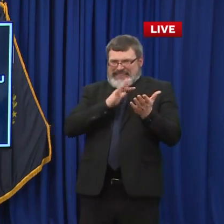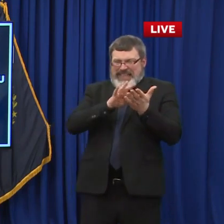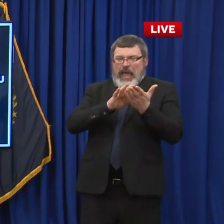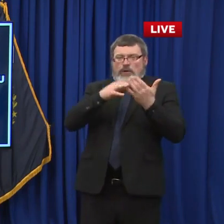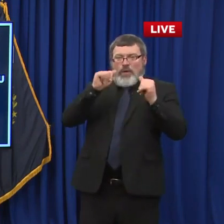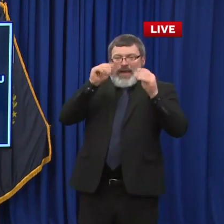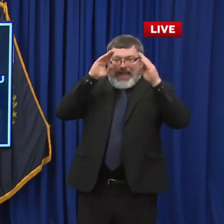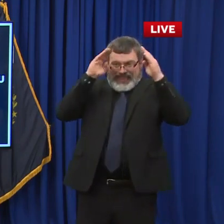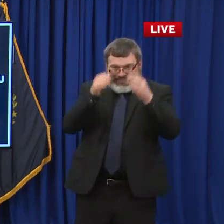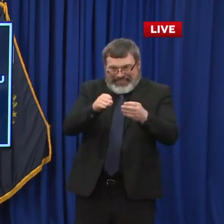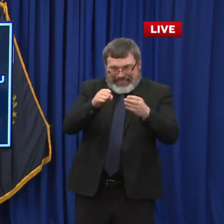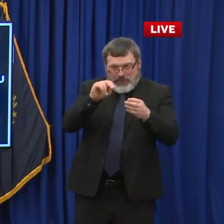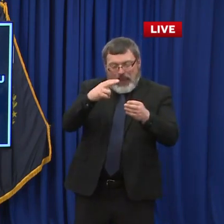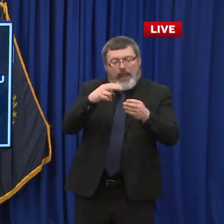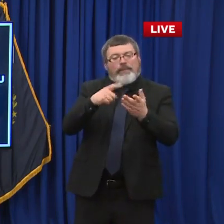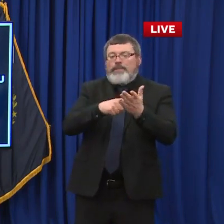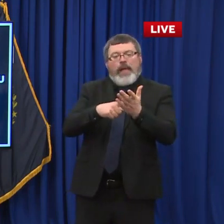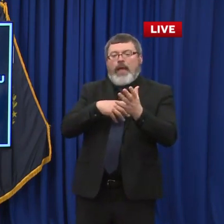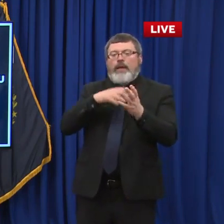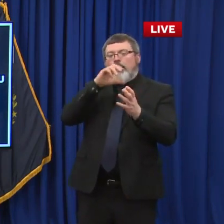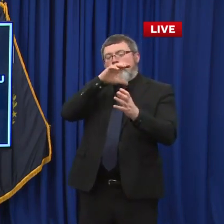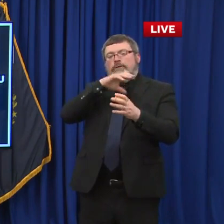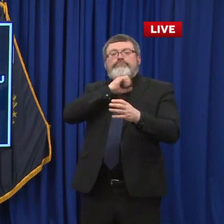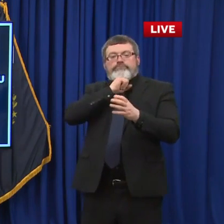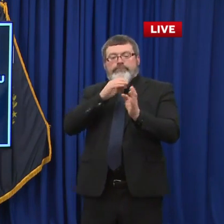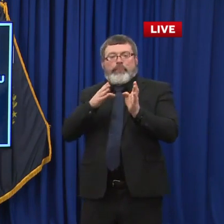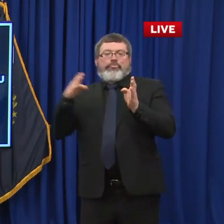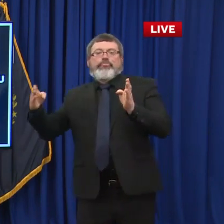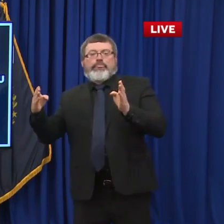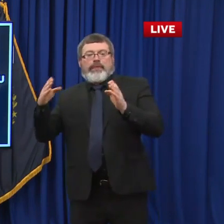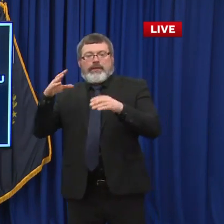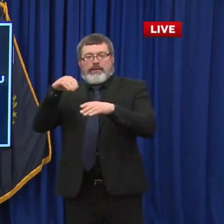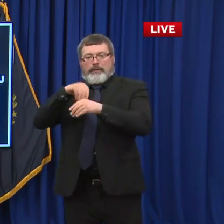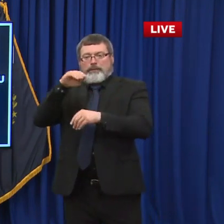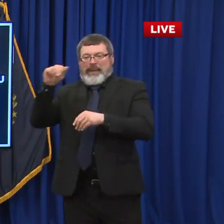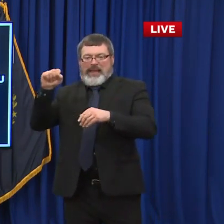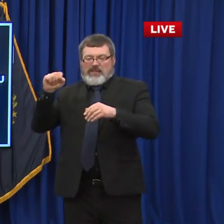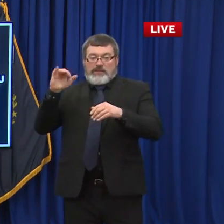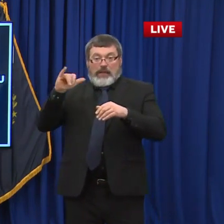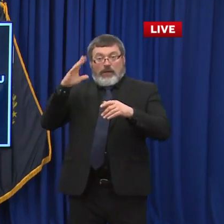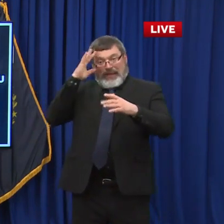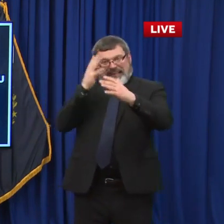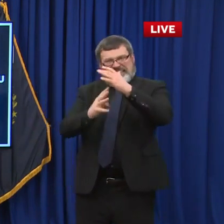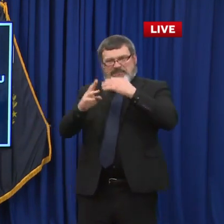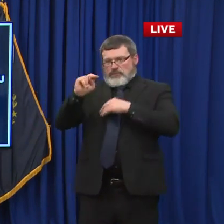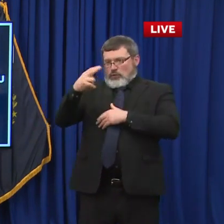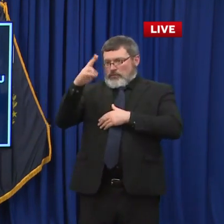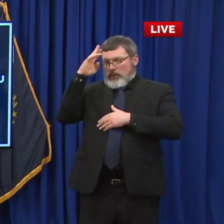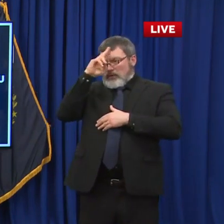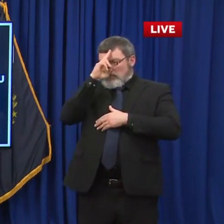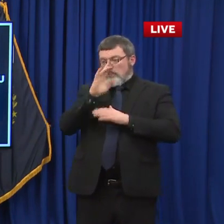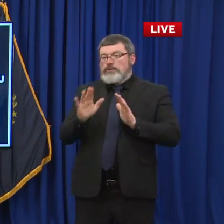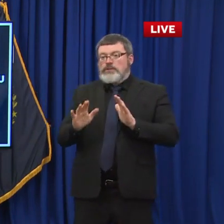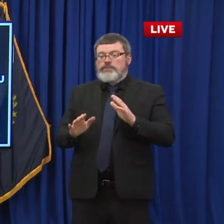NOW WE TALK ABOUT THE OVERALL HOSPITALIZATION NUMBER, THE SENSES OF COVID.